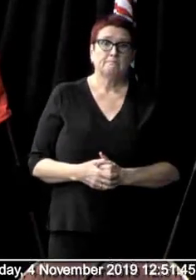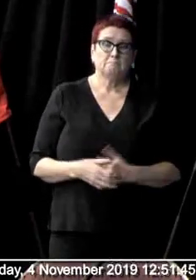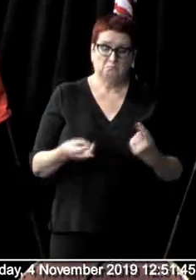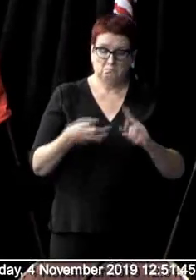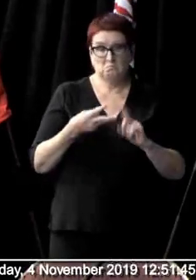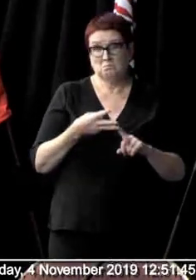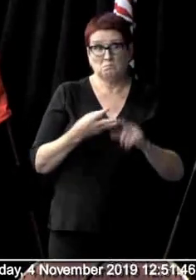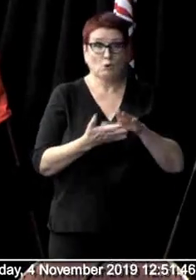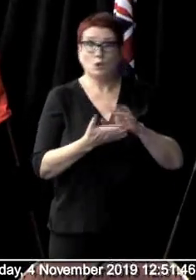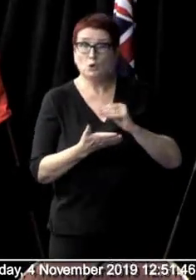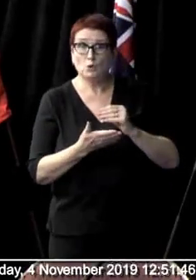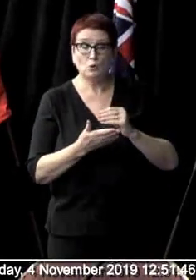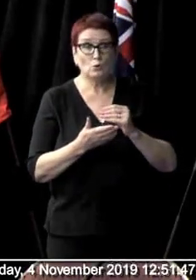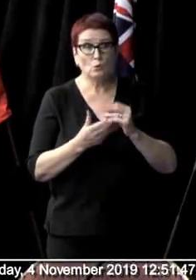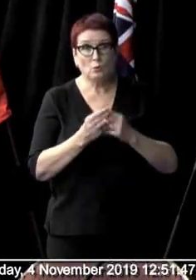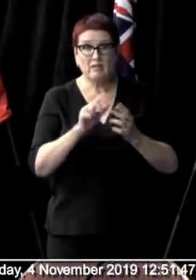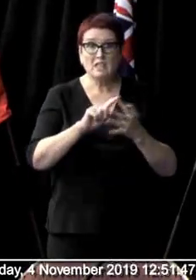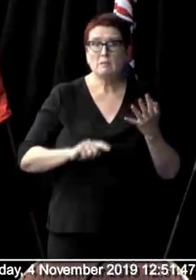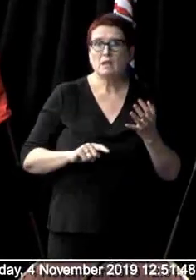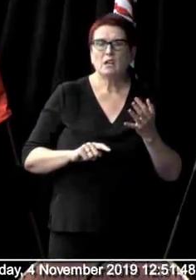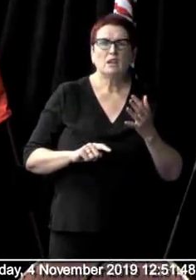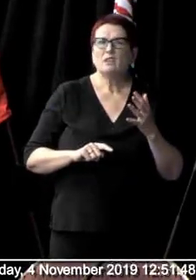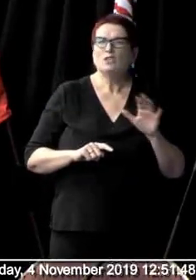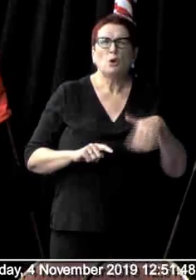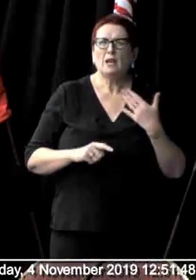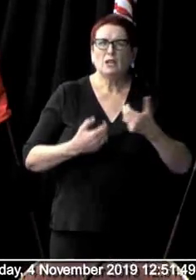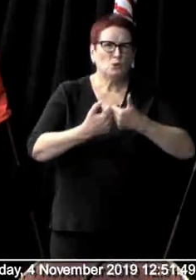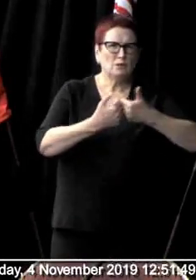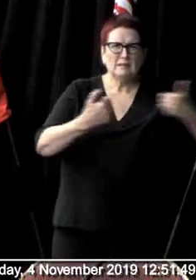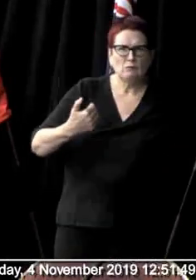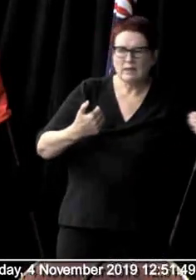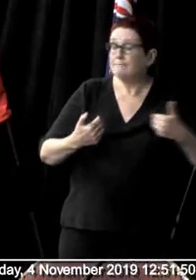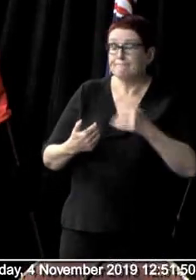and that students with disability don’t need to be separated from their peers? No, they don’t.